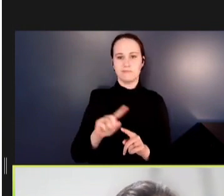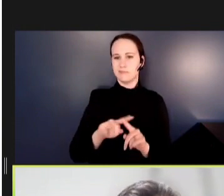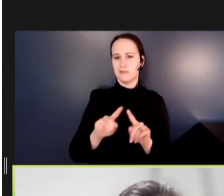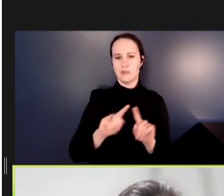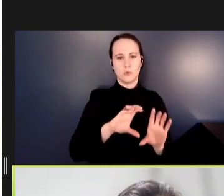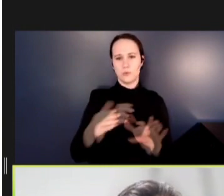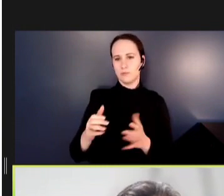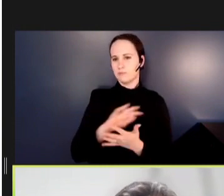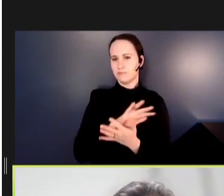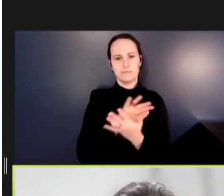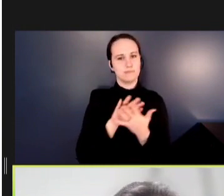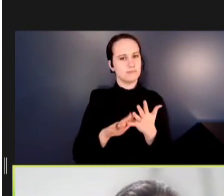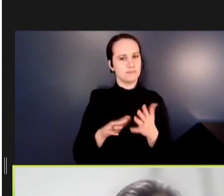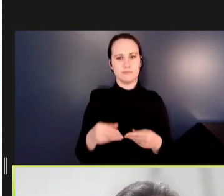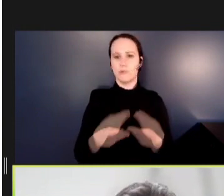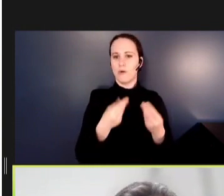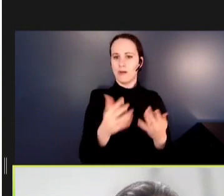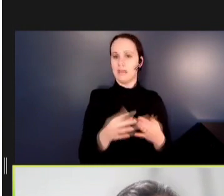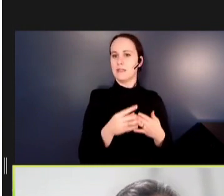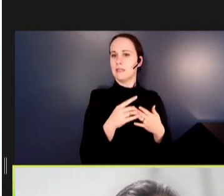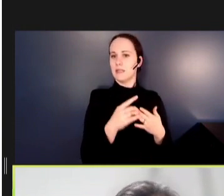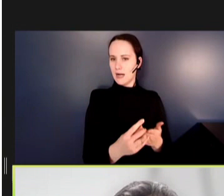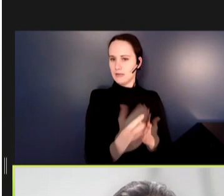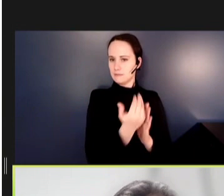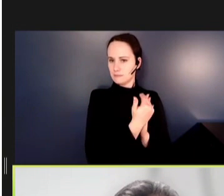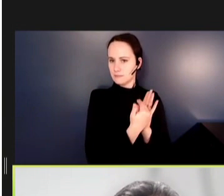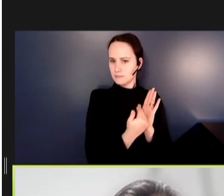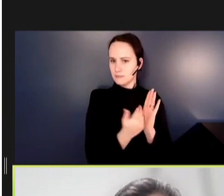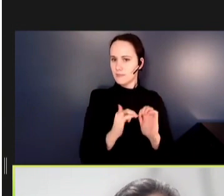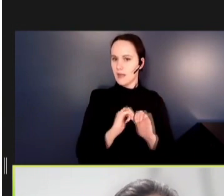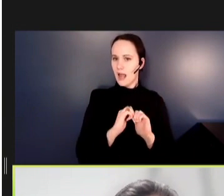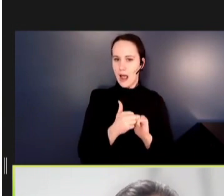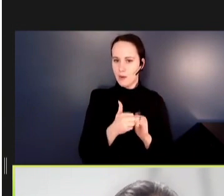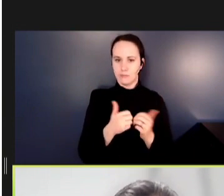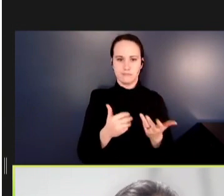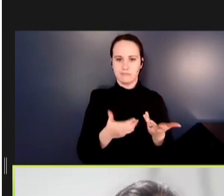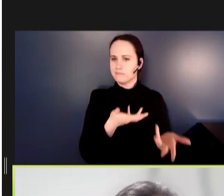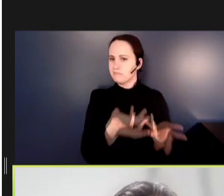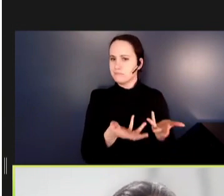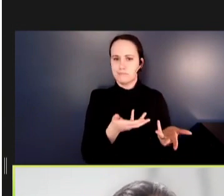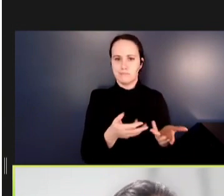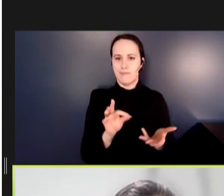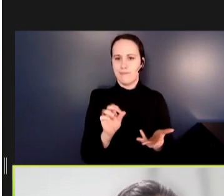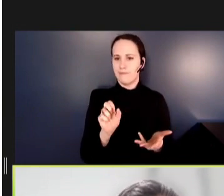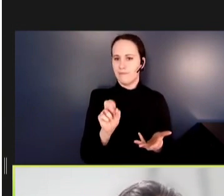provided guidance as well for implementation. How to implement influenza vaccine in pregnant people,